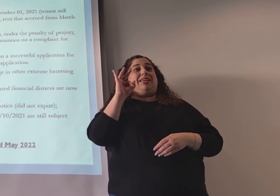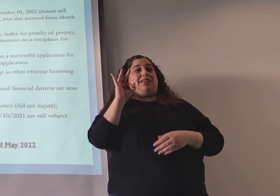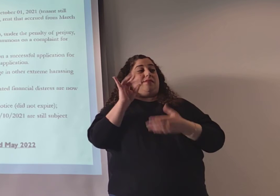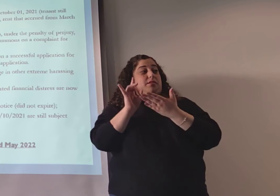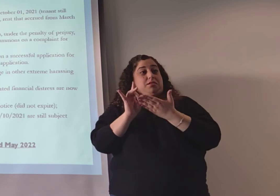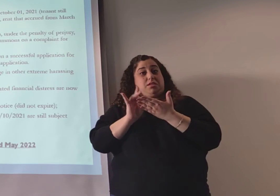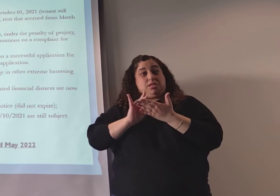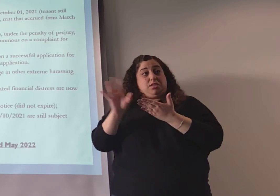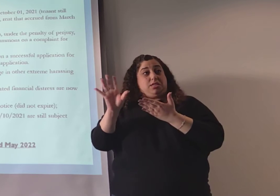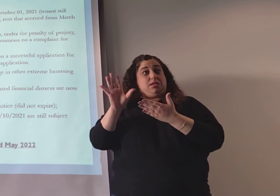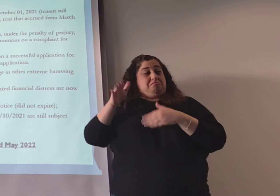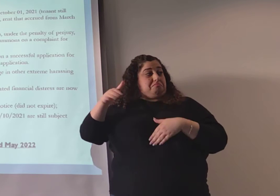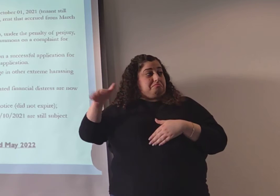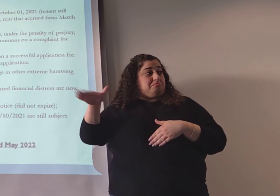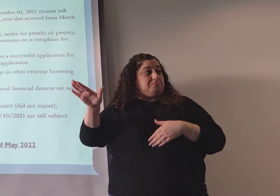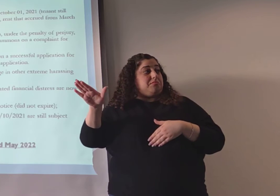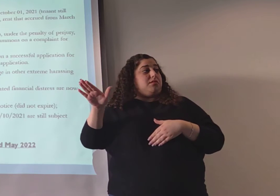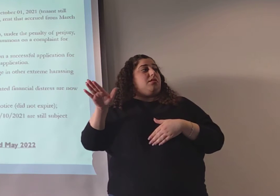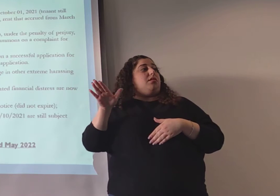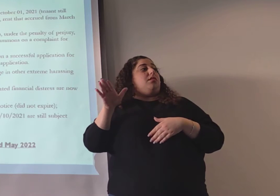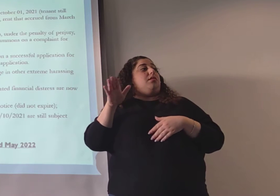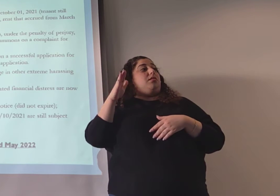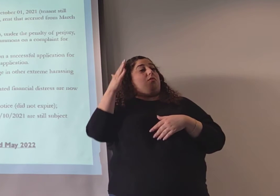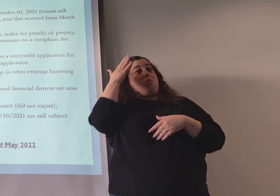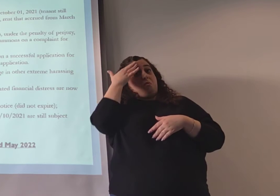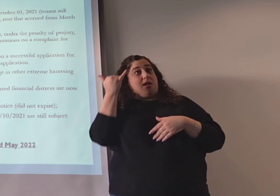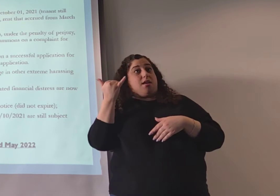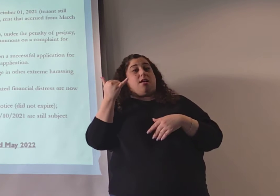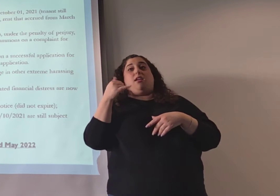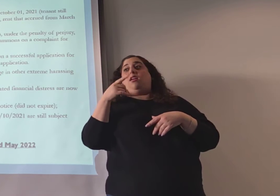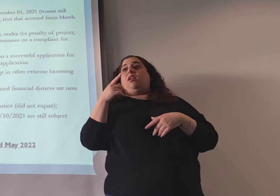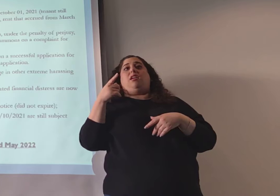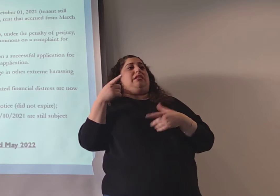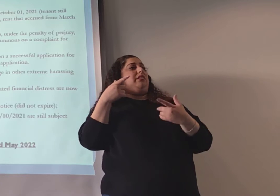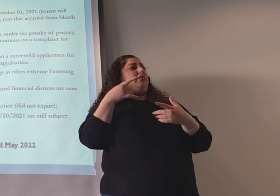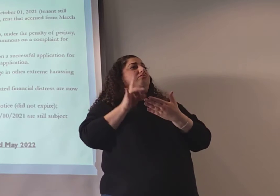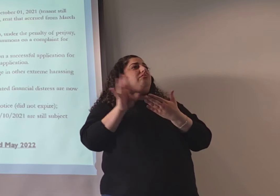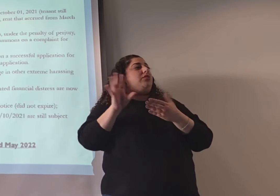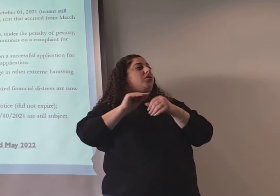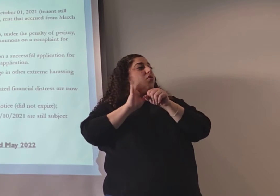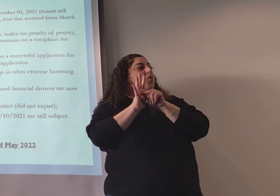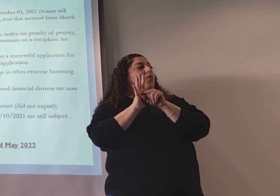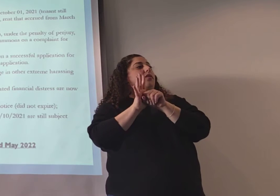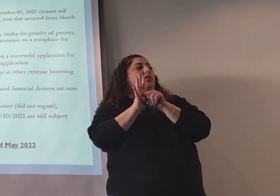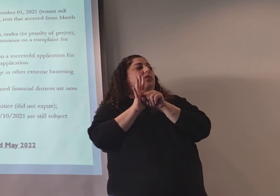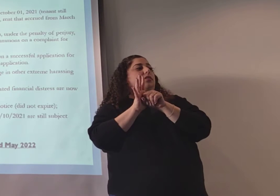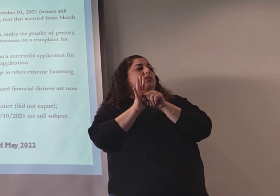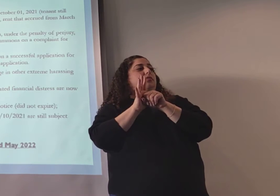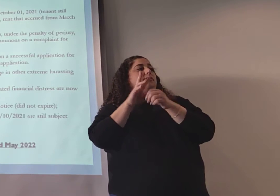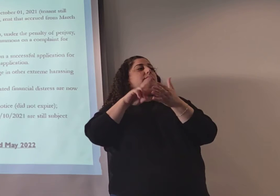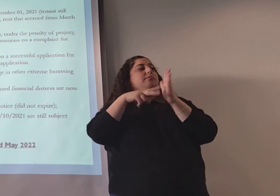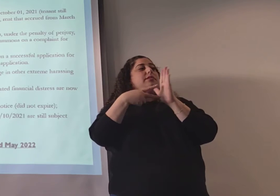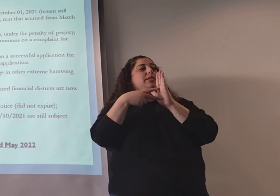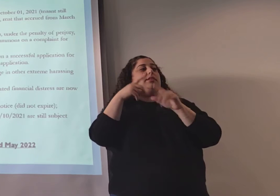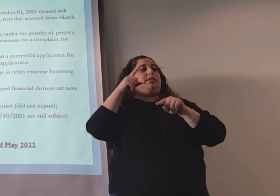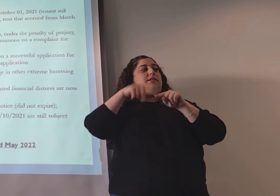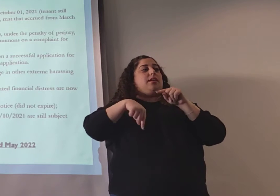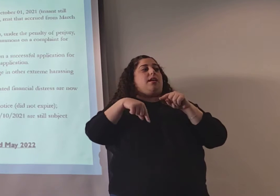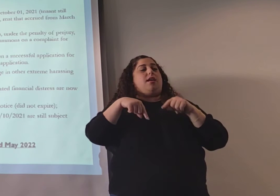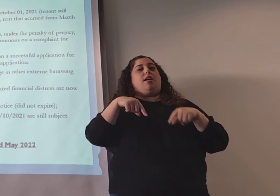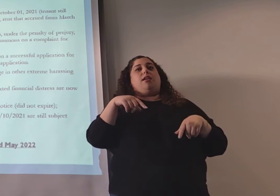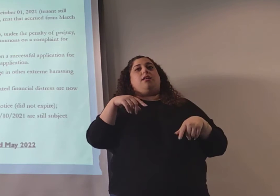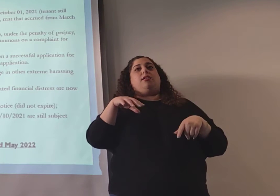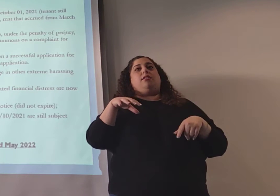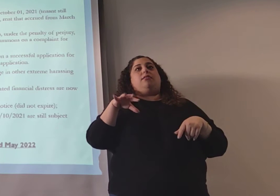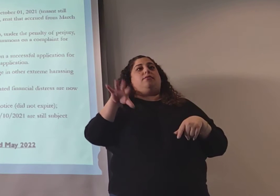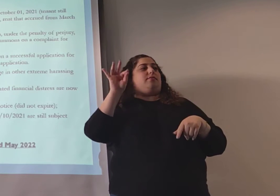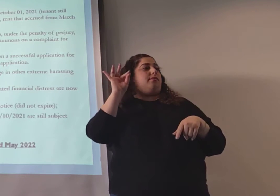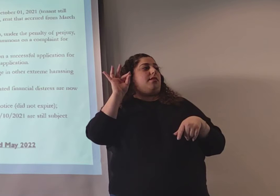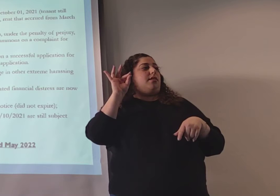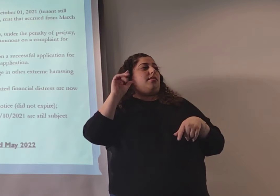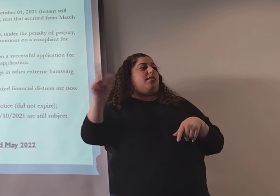The other thing is that the protections for those tenants who applied for emergency rental